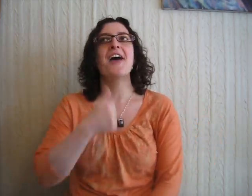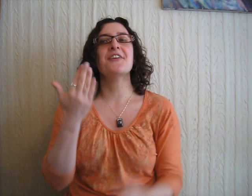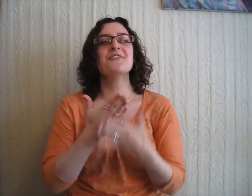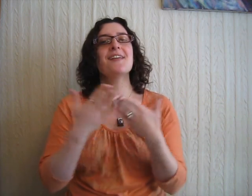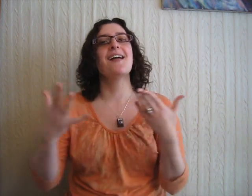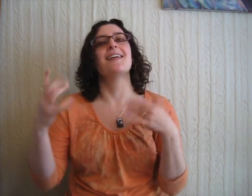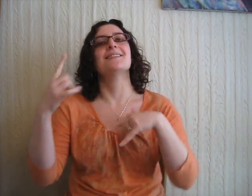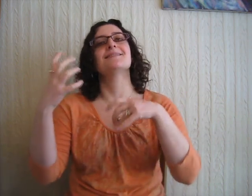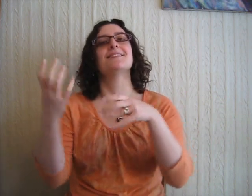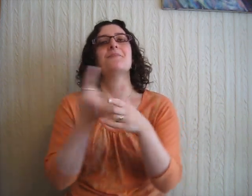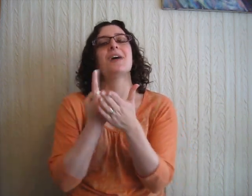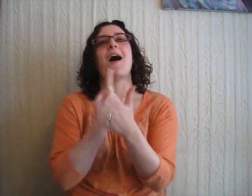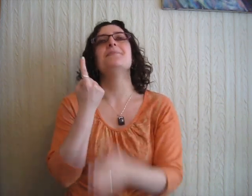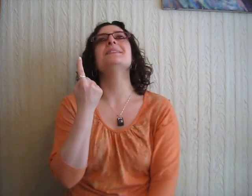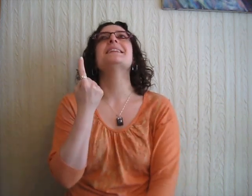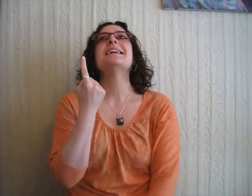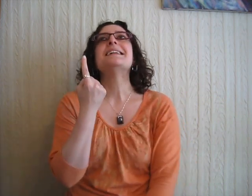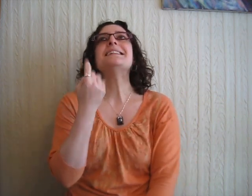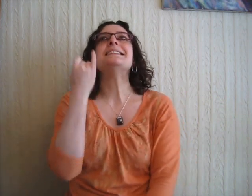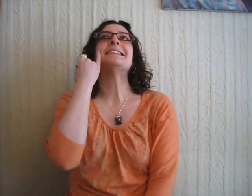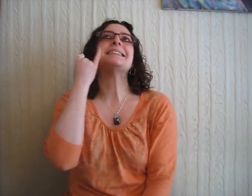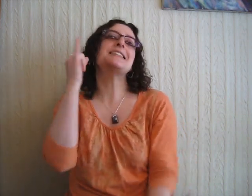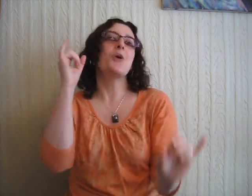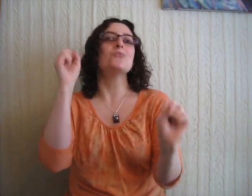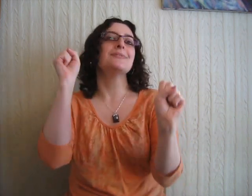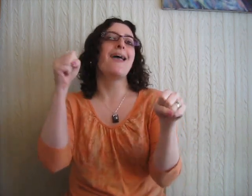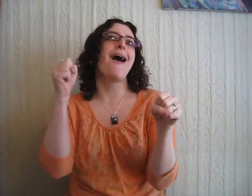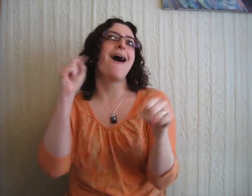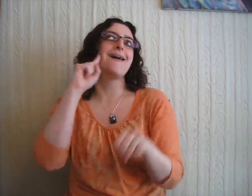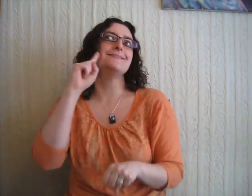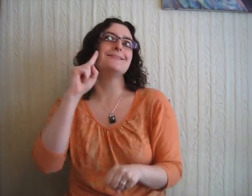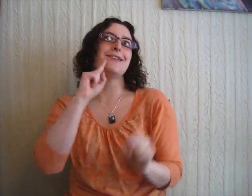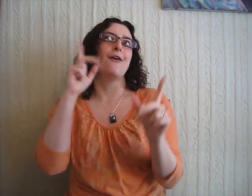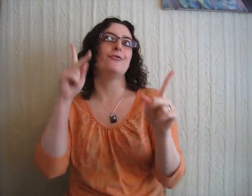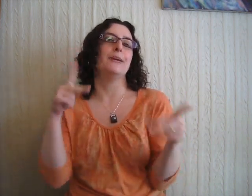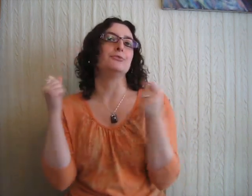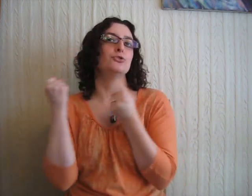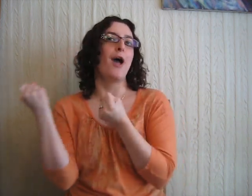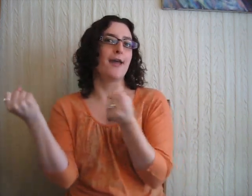Another thing I get sometimes is, you know, can deaf people drive?